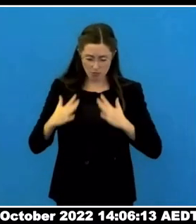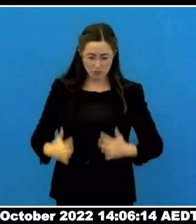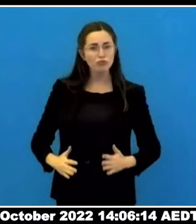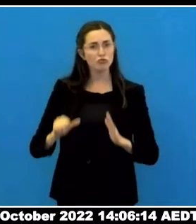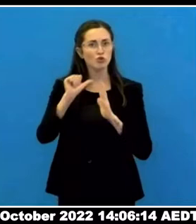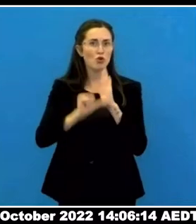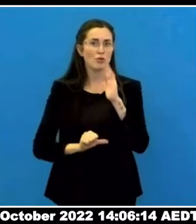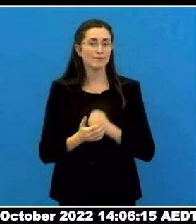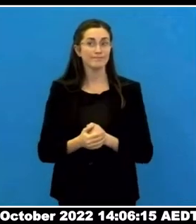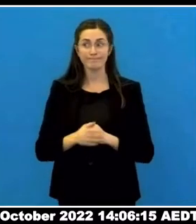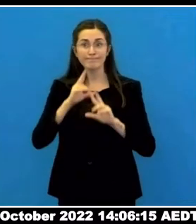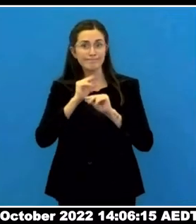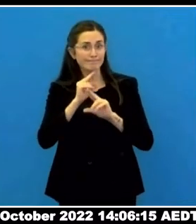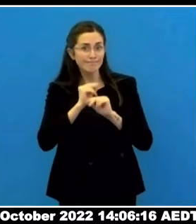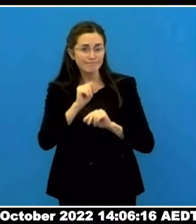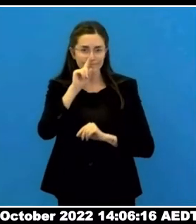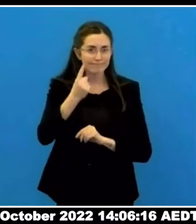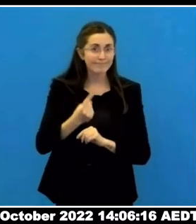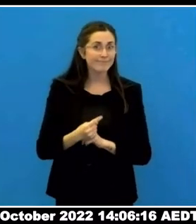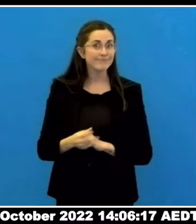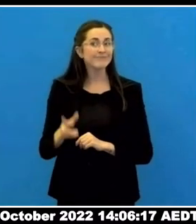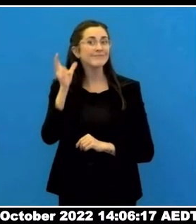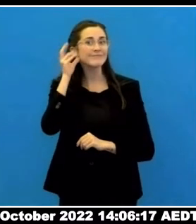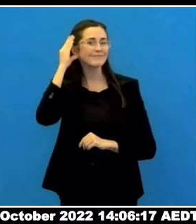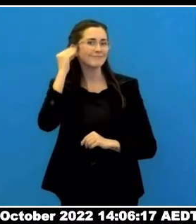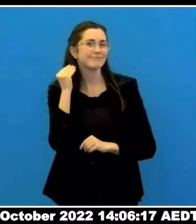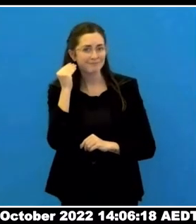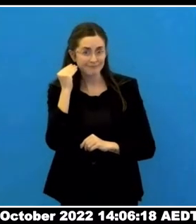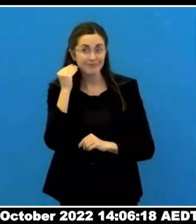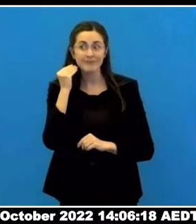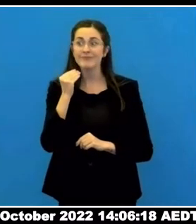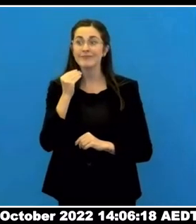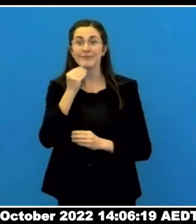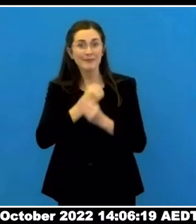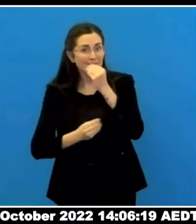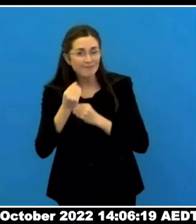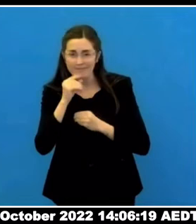She can't talk, hear, eat or drink properly.